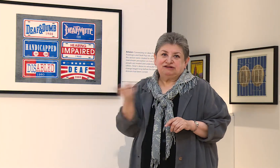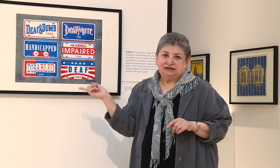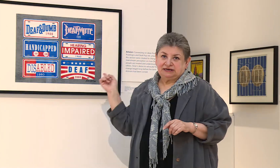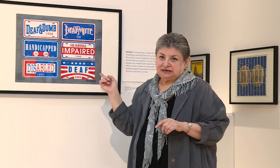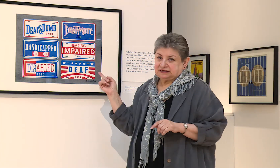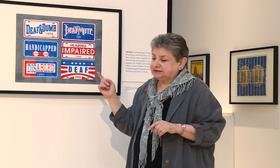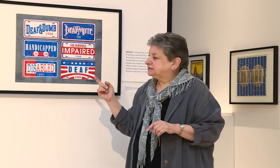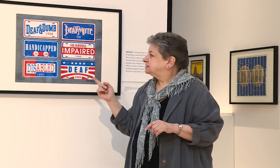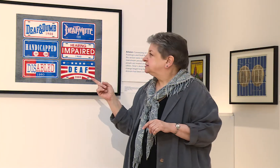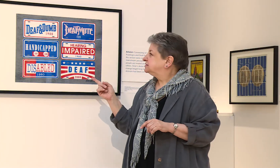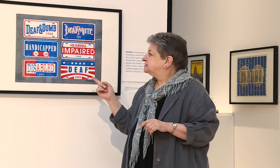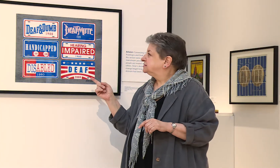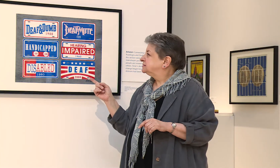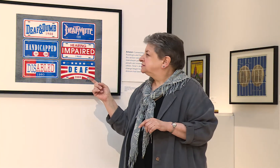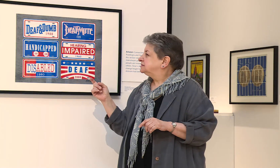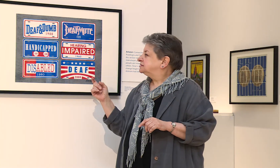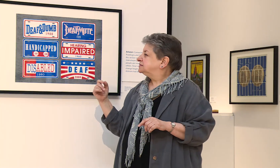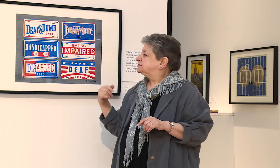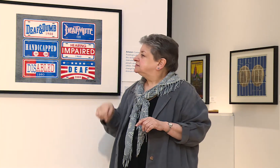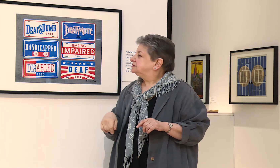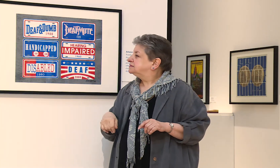This piece is another one of my favorites.